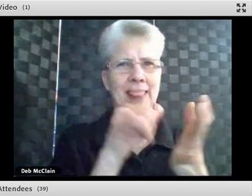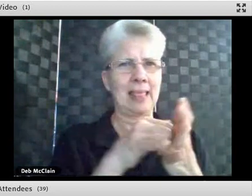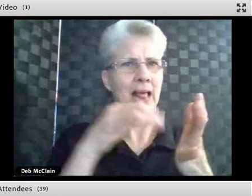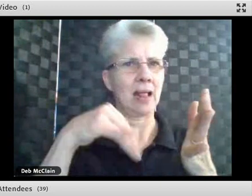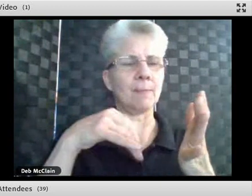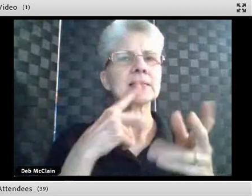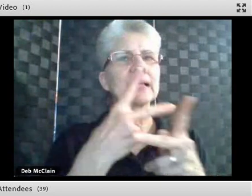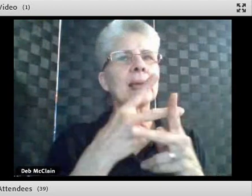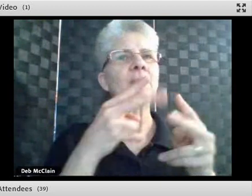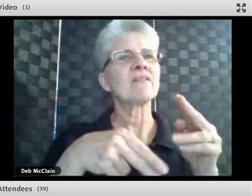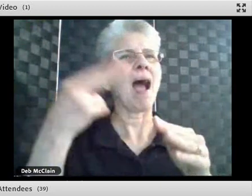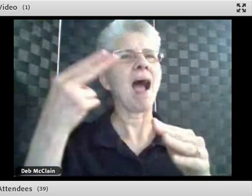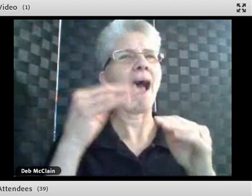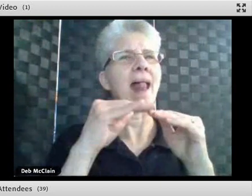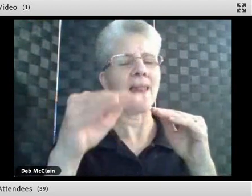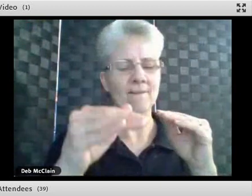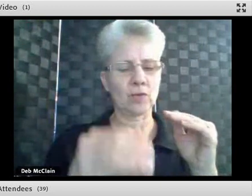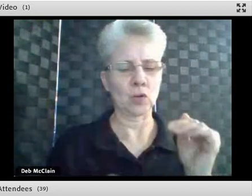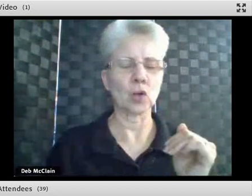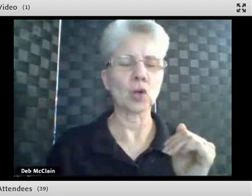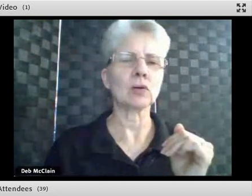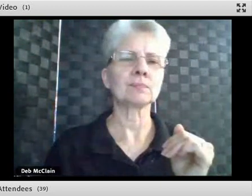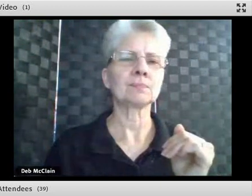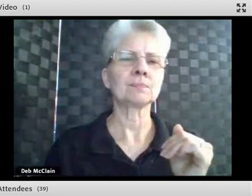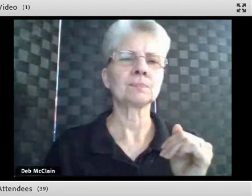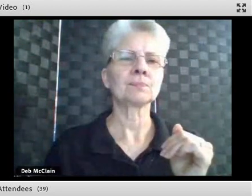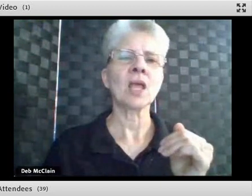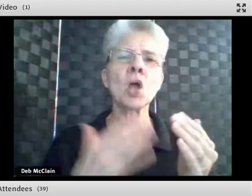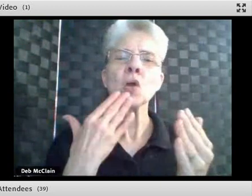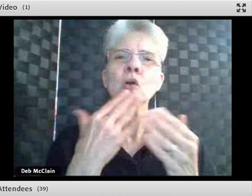because I kept it very high-level, this is a good place to go and take a look